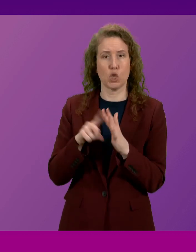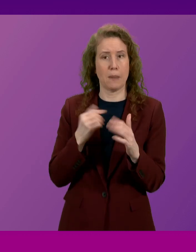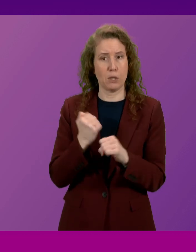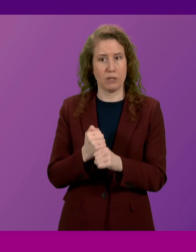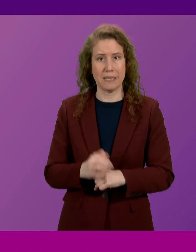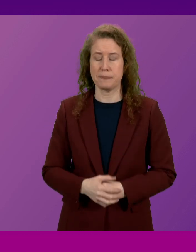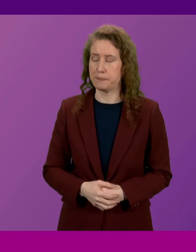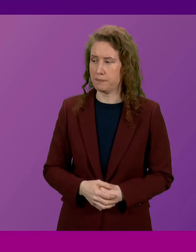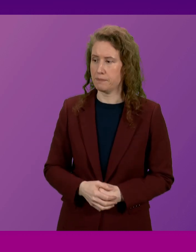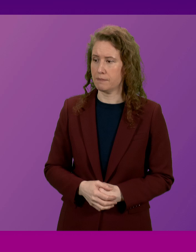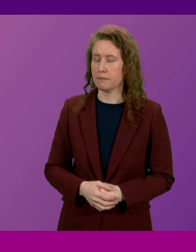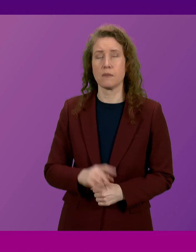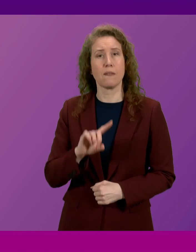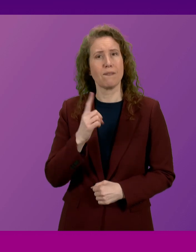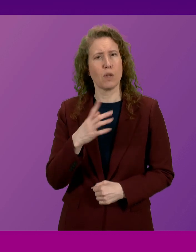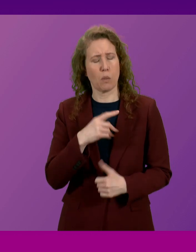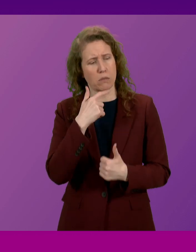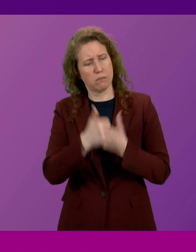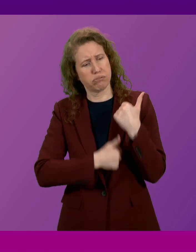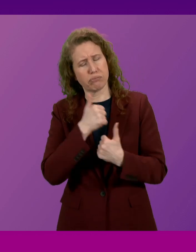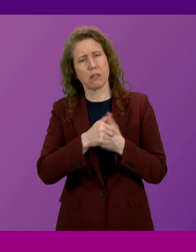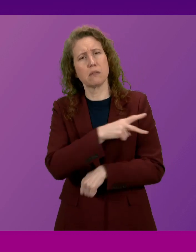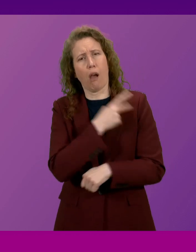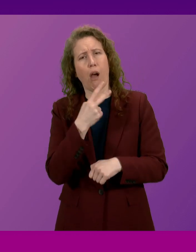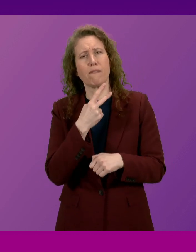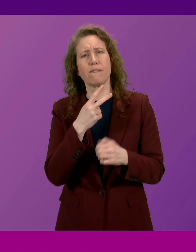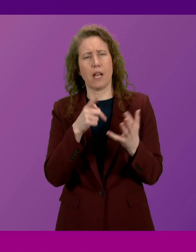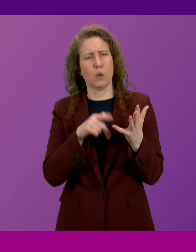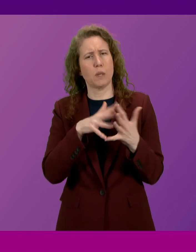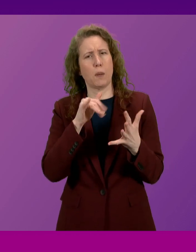I give credit to the staff at the UWS, but I also give credit to the 40,000 staff right